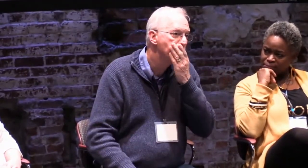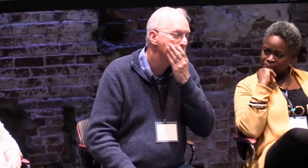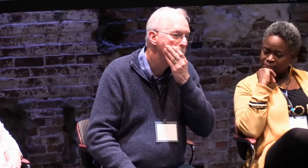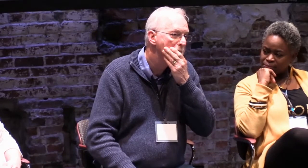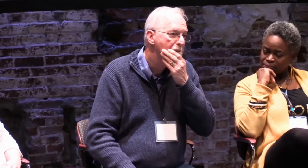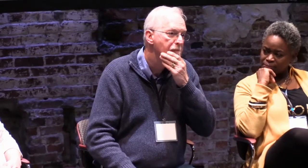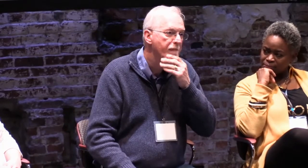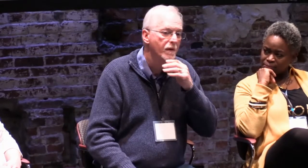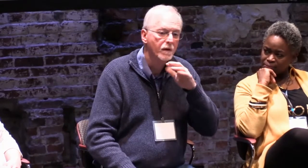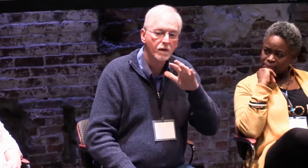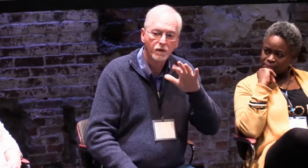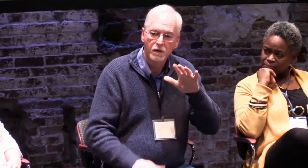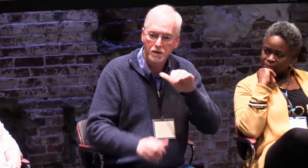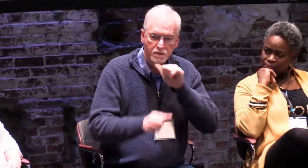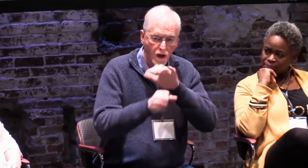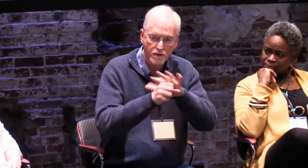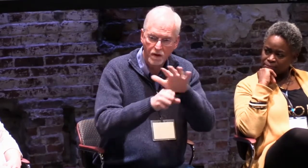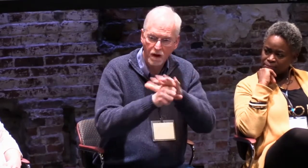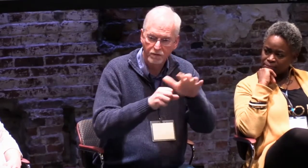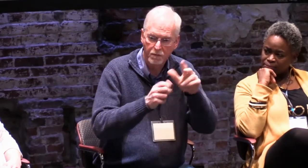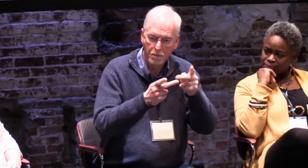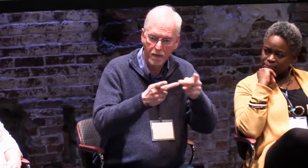I think one thing, when we speak about gaps.